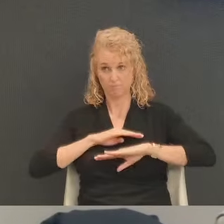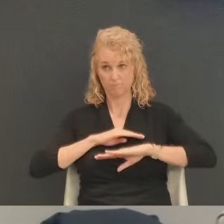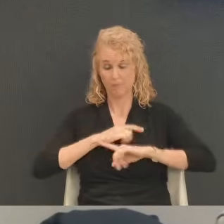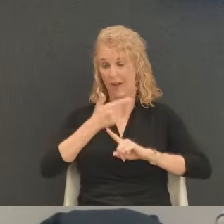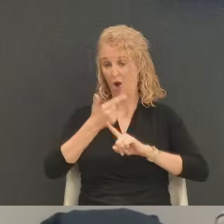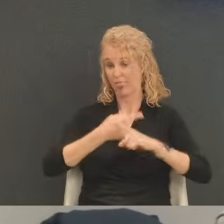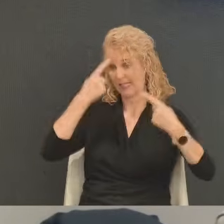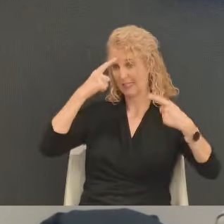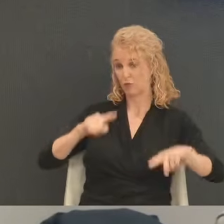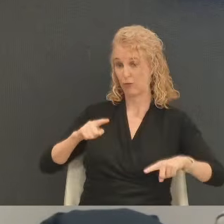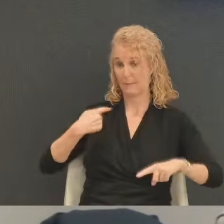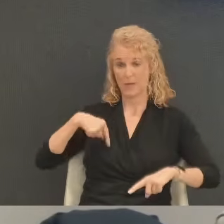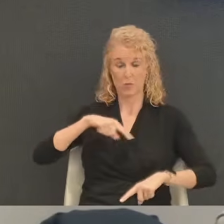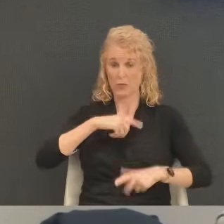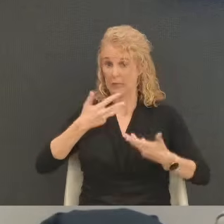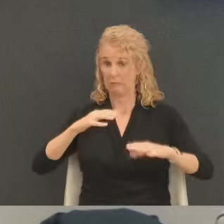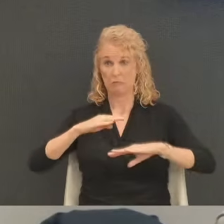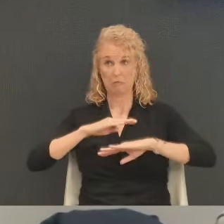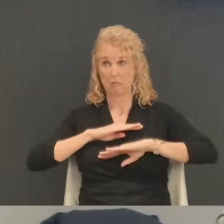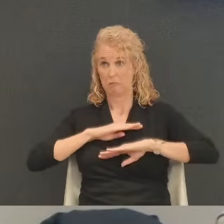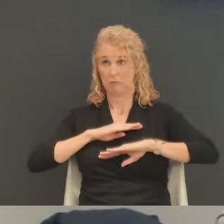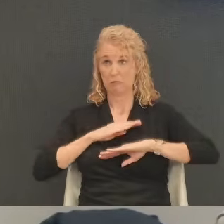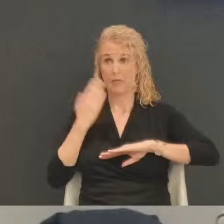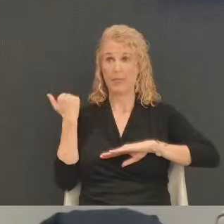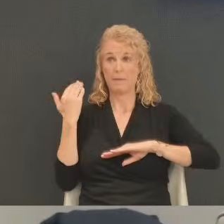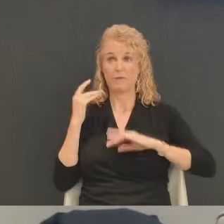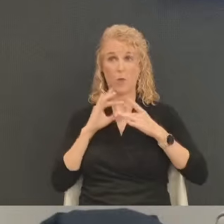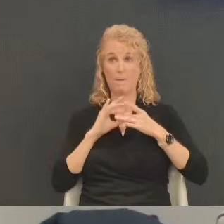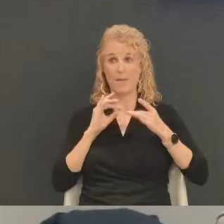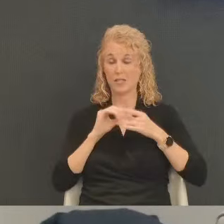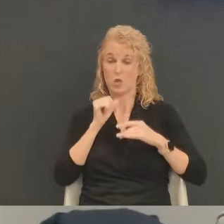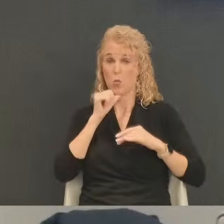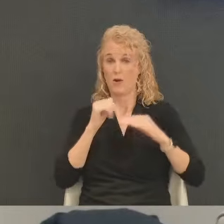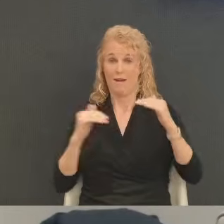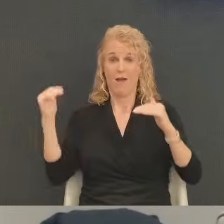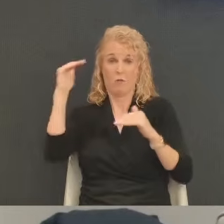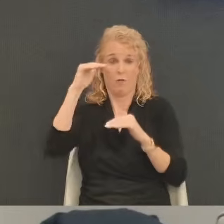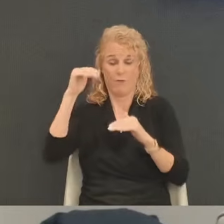which it was me mentioned earlier, we're not going over what we committed for renovation,